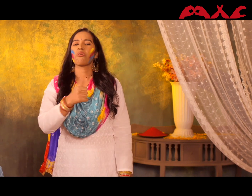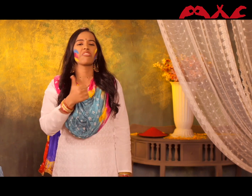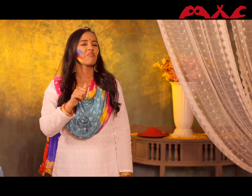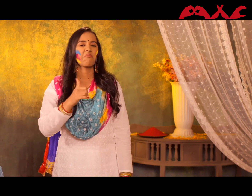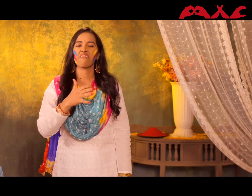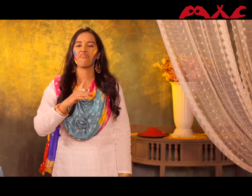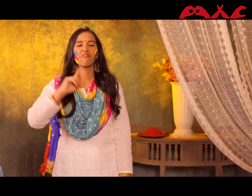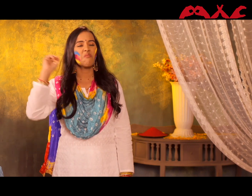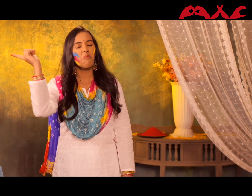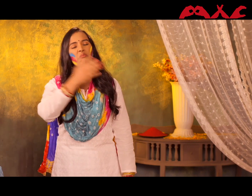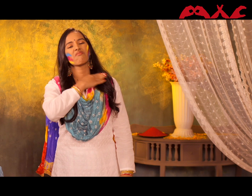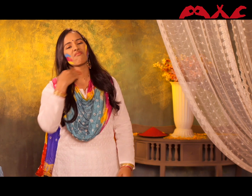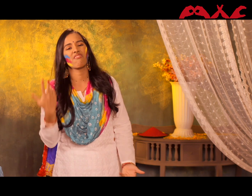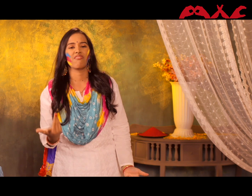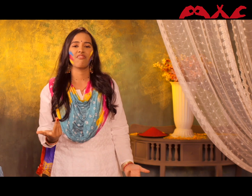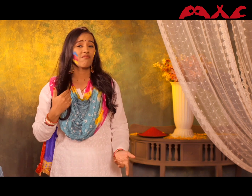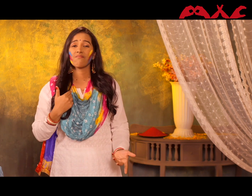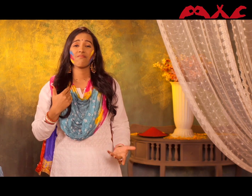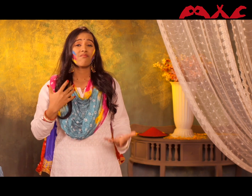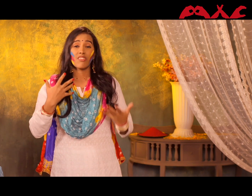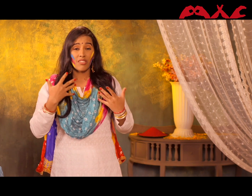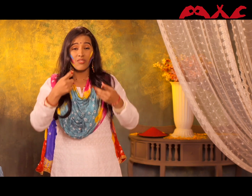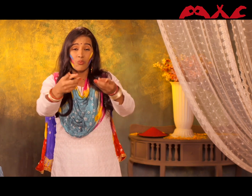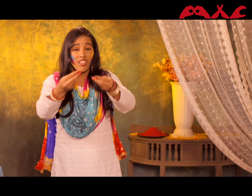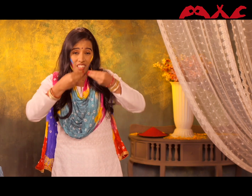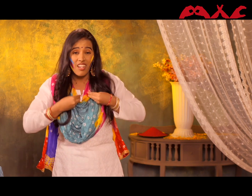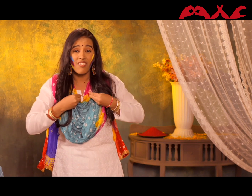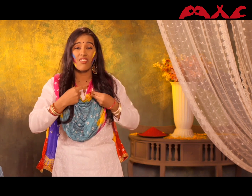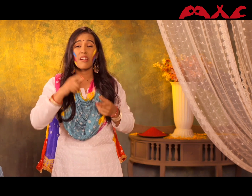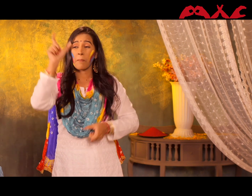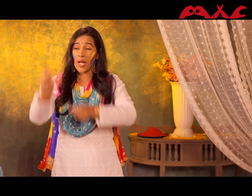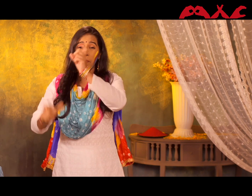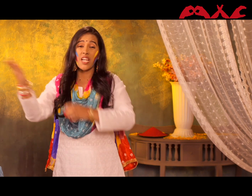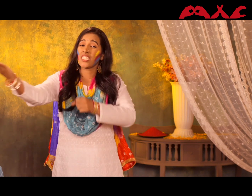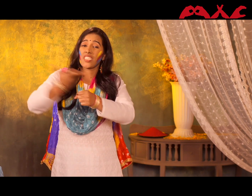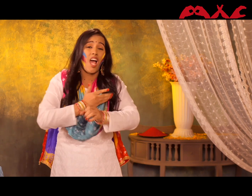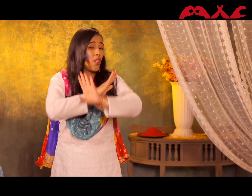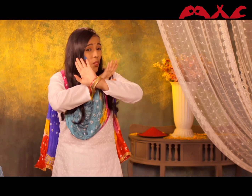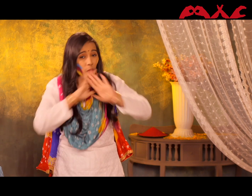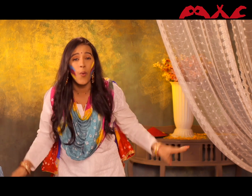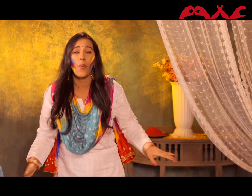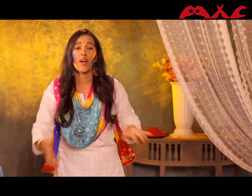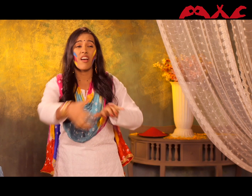He wishes to be an immortal and live forever. God said, that is not possible.